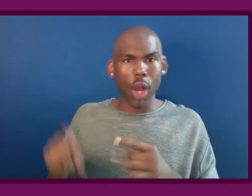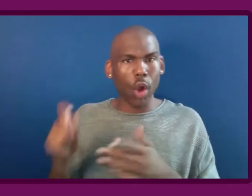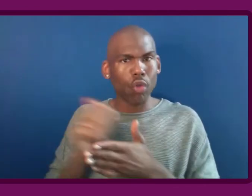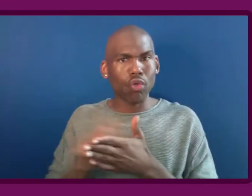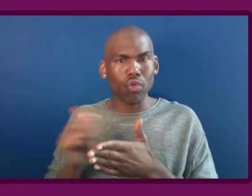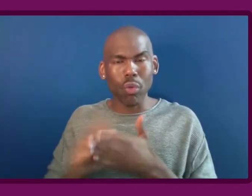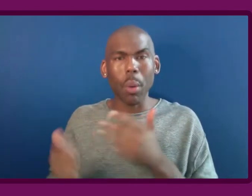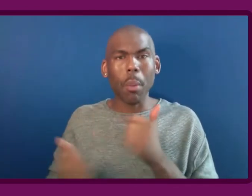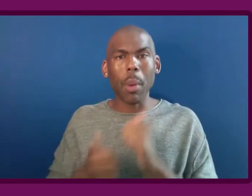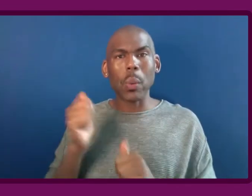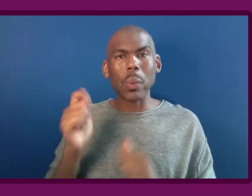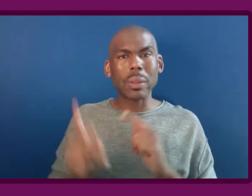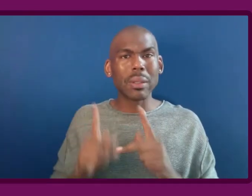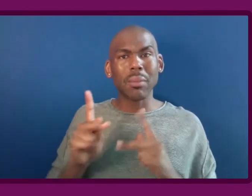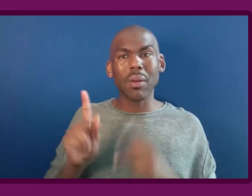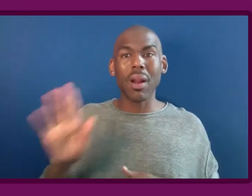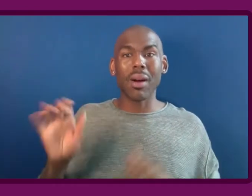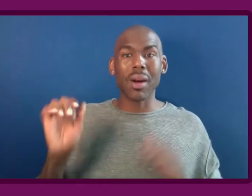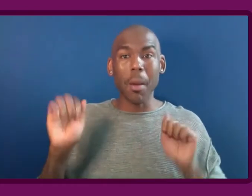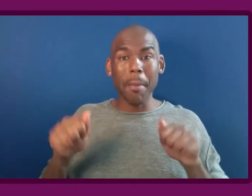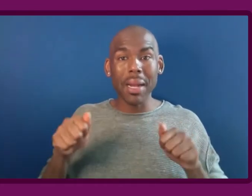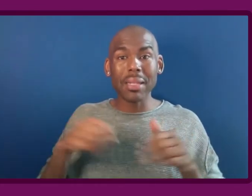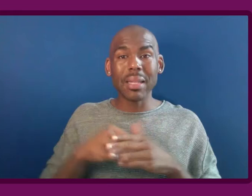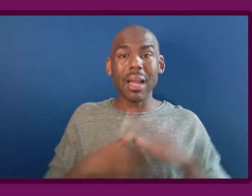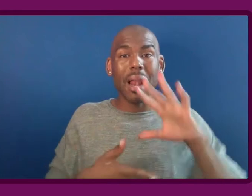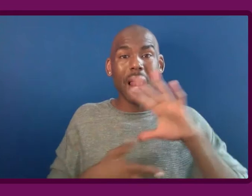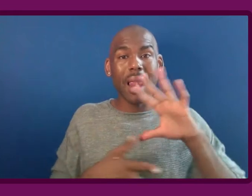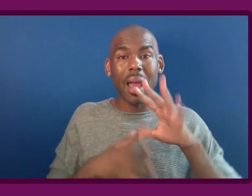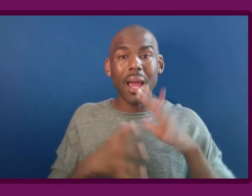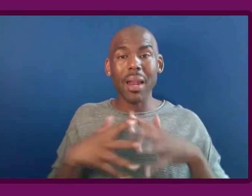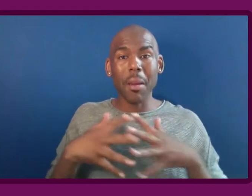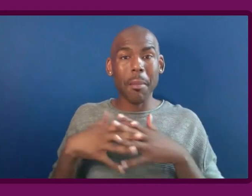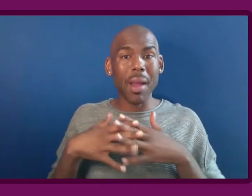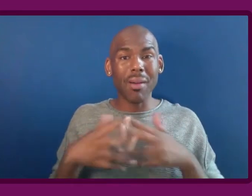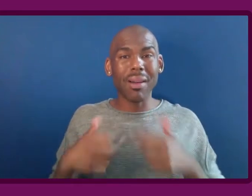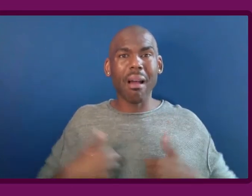for example. Most people with disabilities in Mexico or Latin America live in poverty.